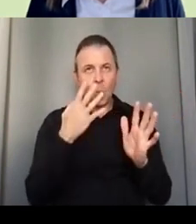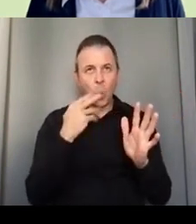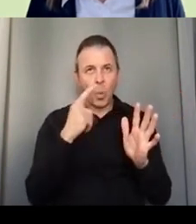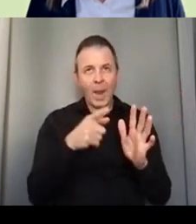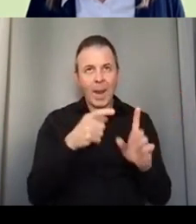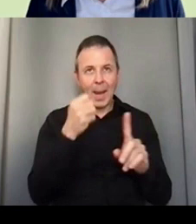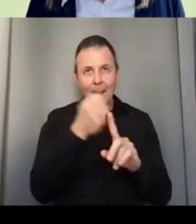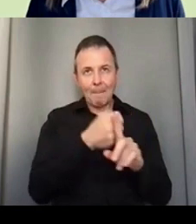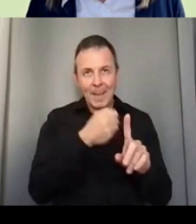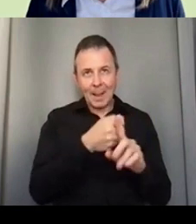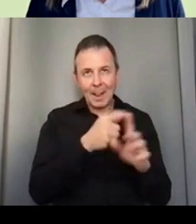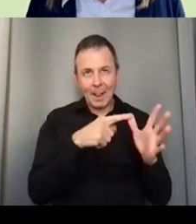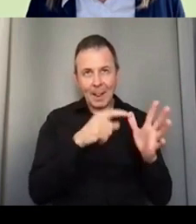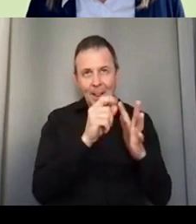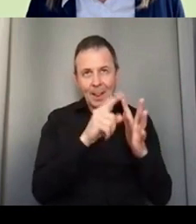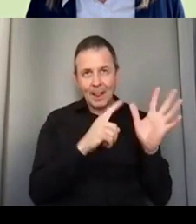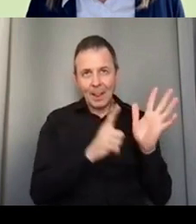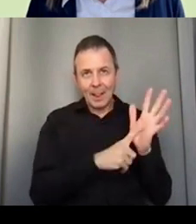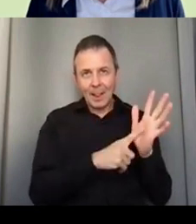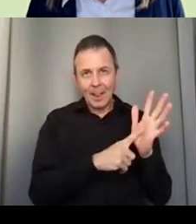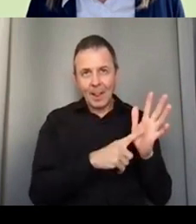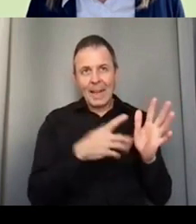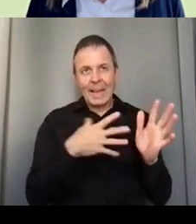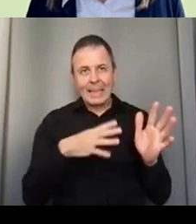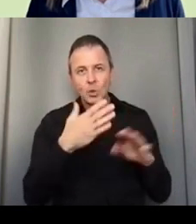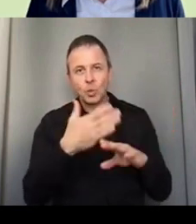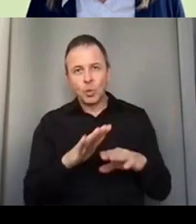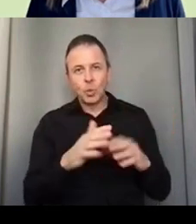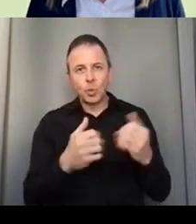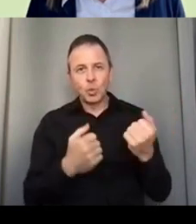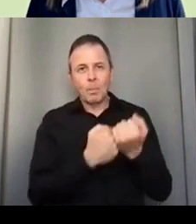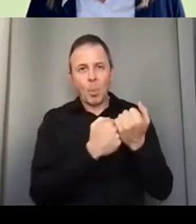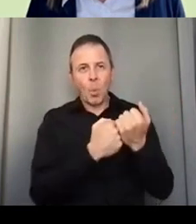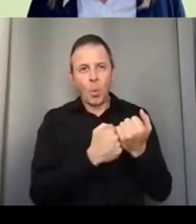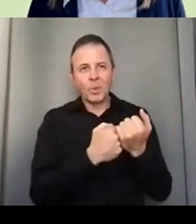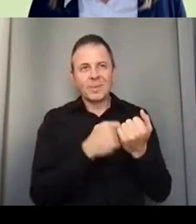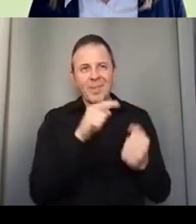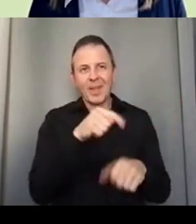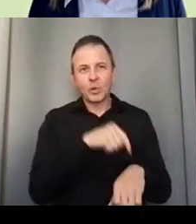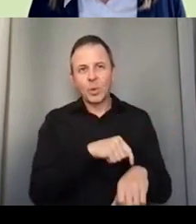new support needs become apparent during this process it is possible that the new